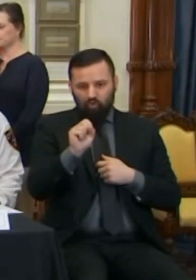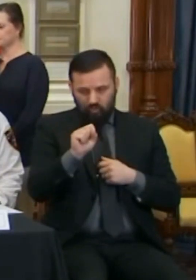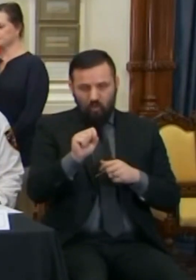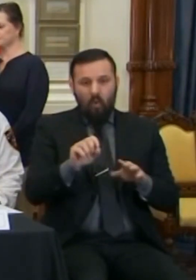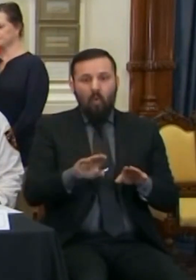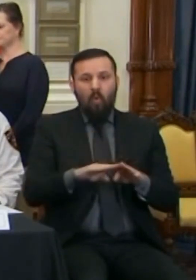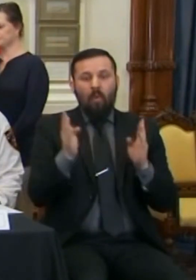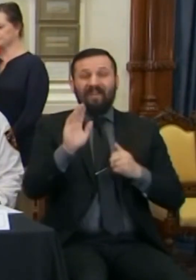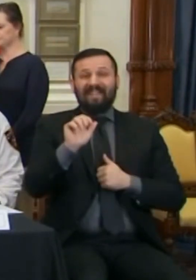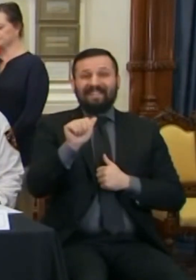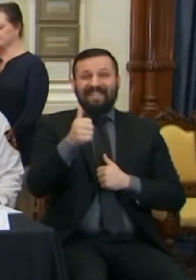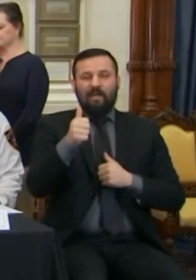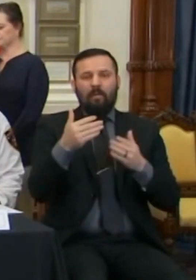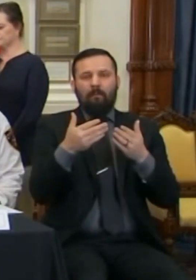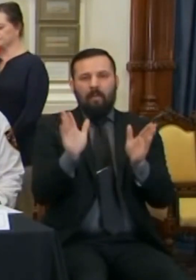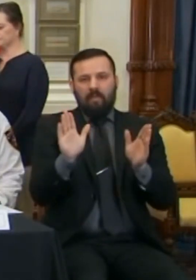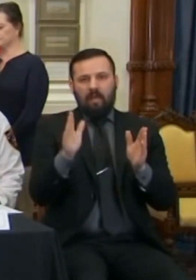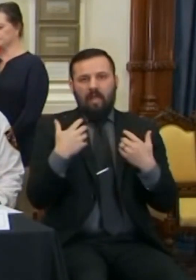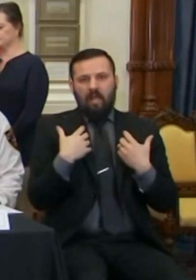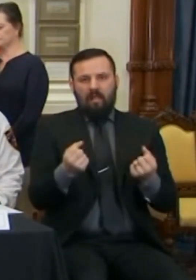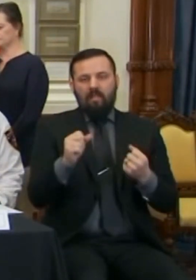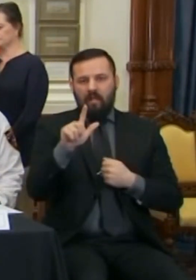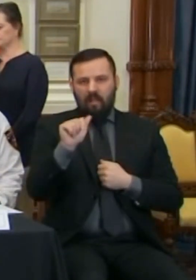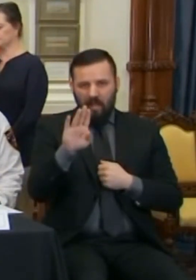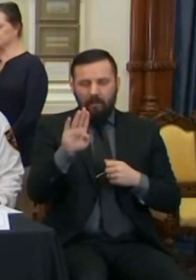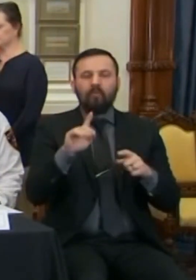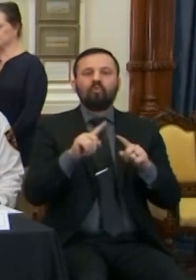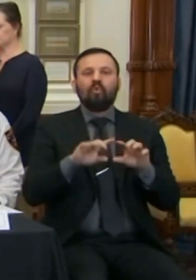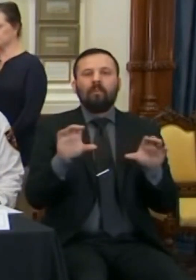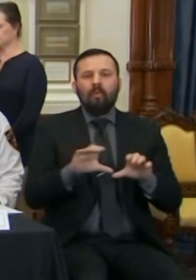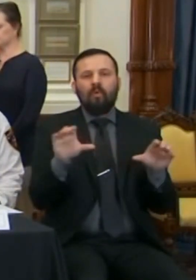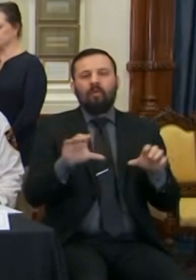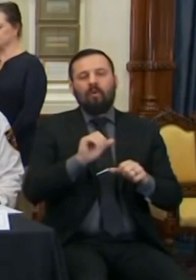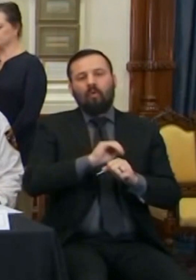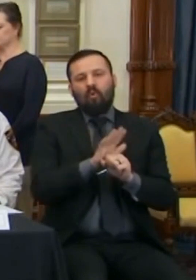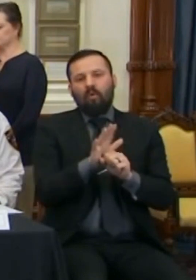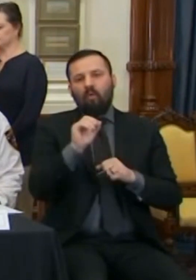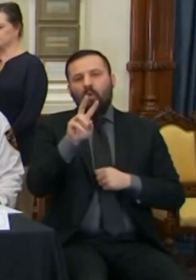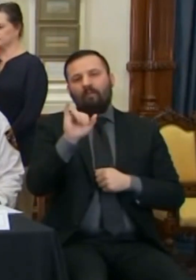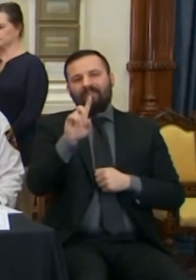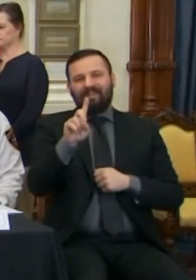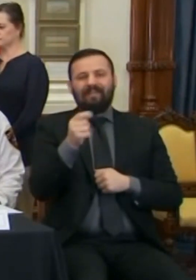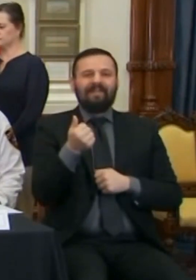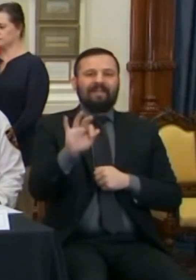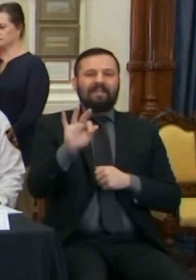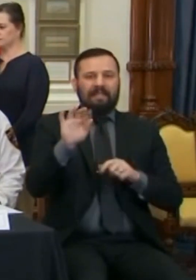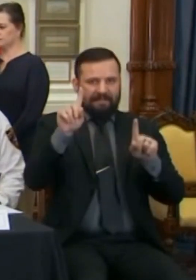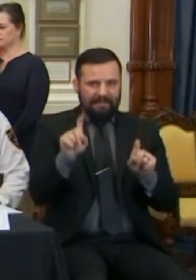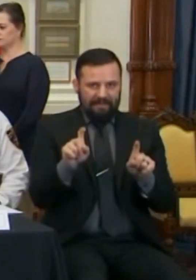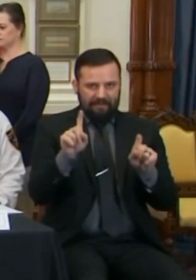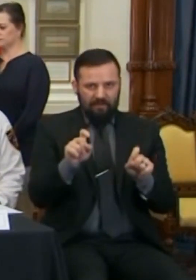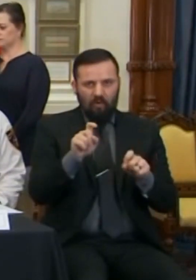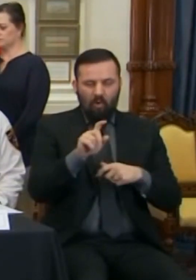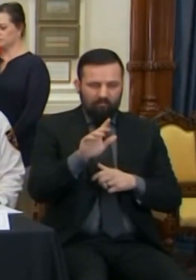ten public health labs to perform Co bed 19 testing throughout the state of Texas